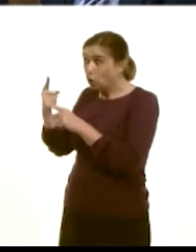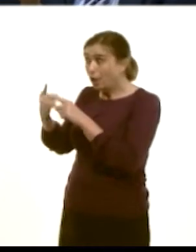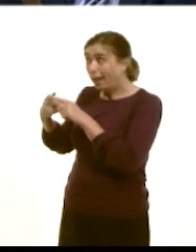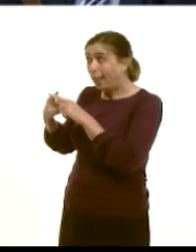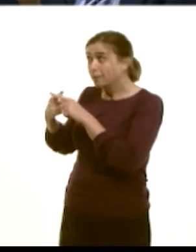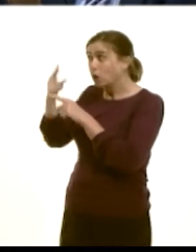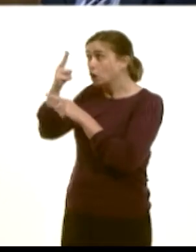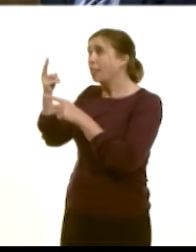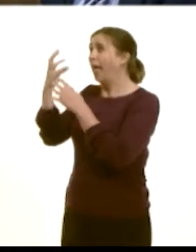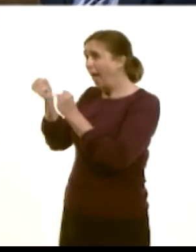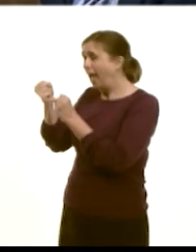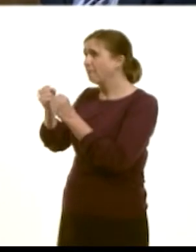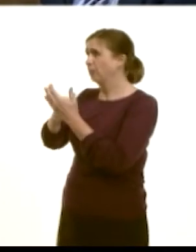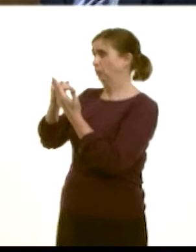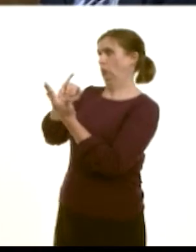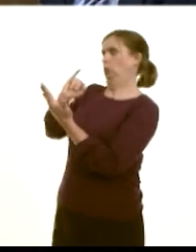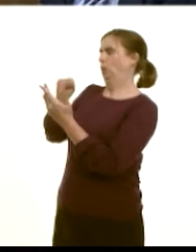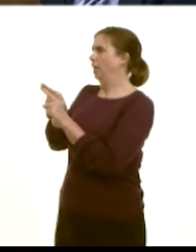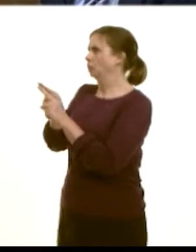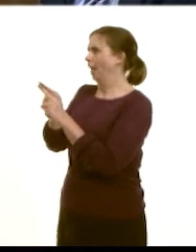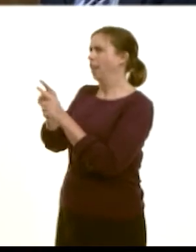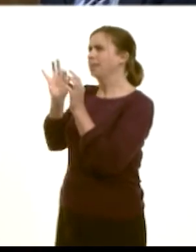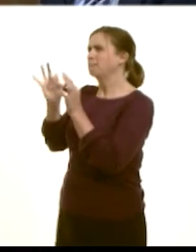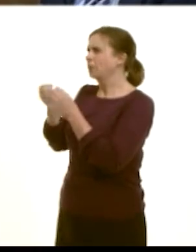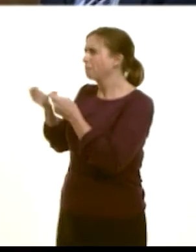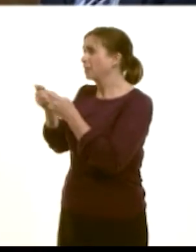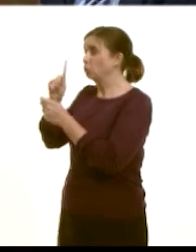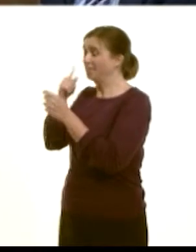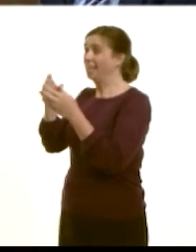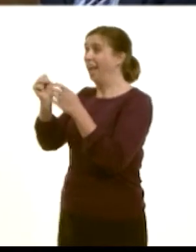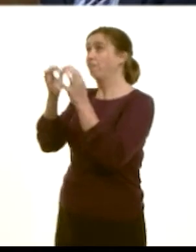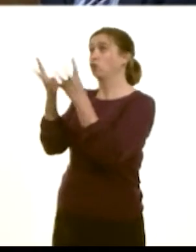in special measures, he will see trusts that are bankrupt, he will see cancer treatment